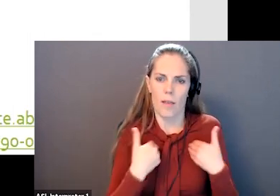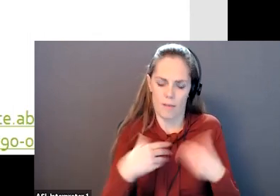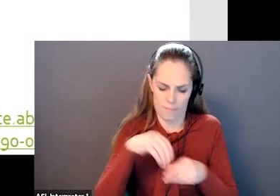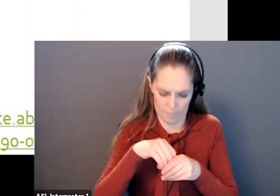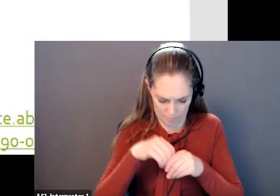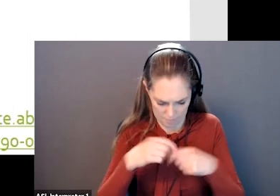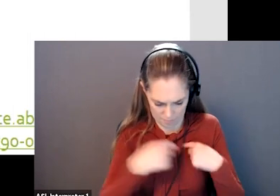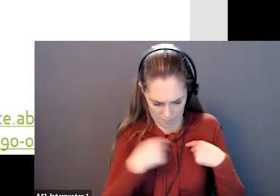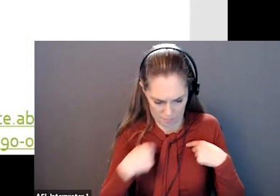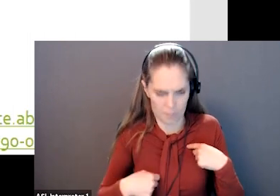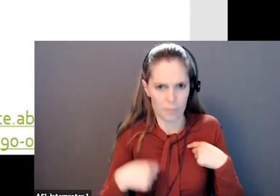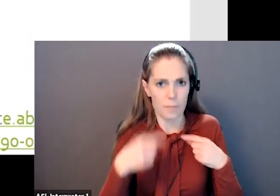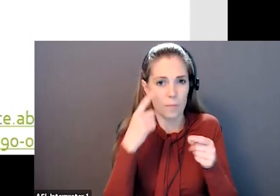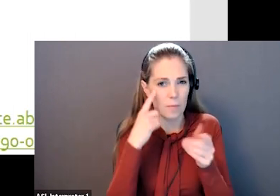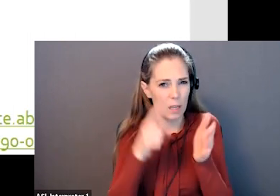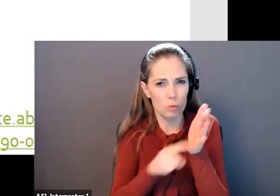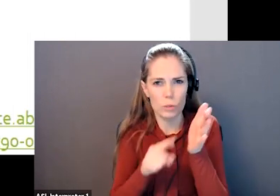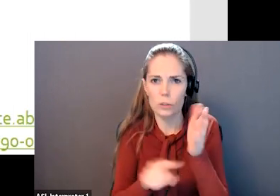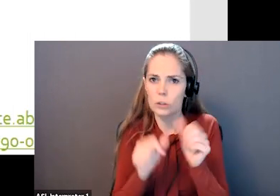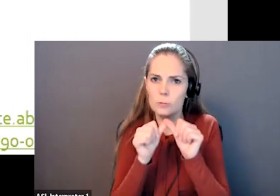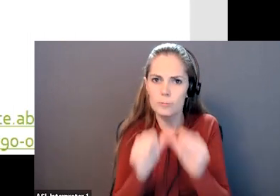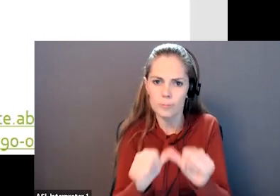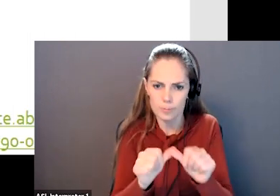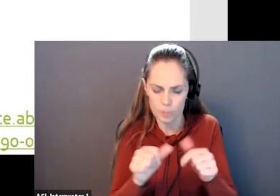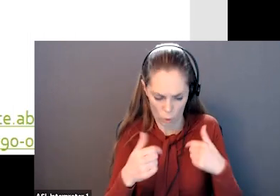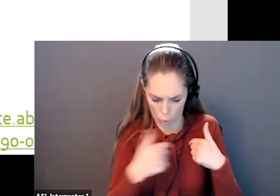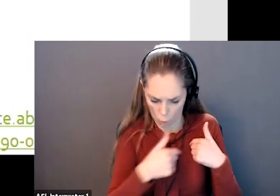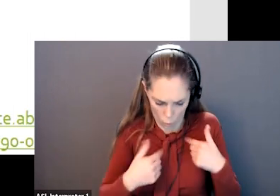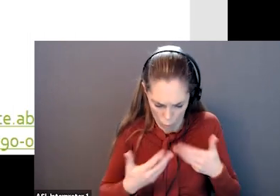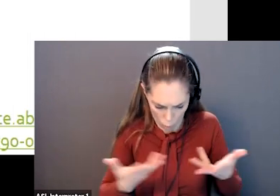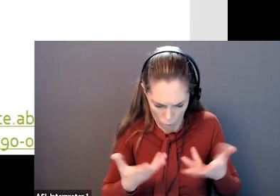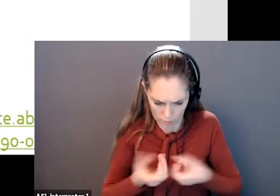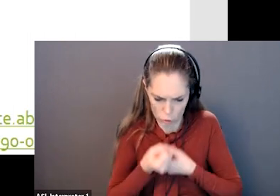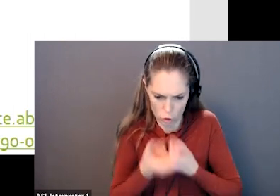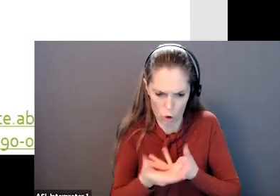is needed to identify what these mechanisms are that are driving long COVID and this will have